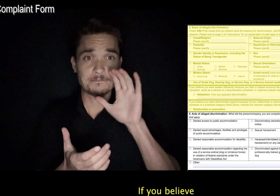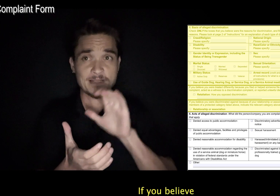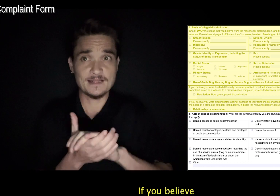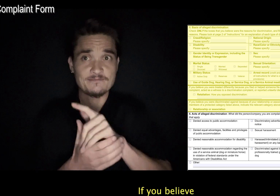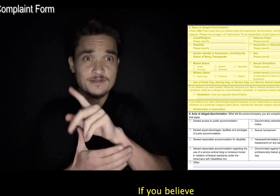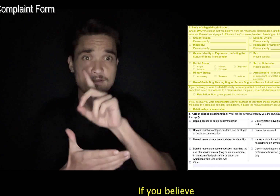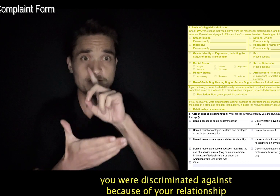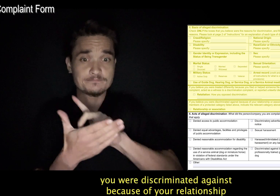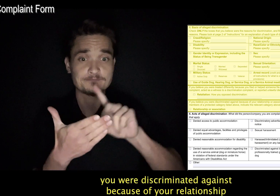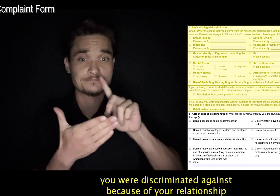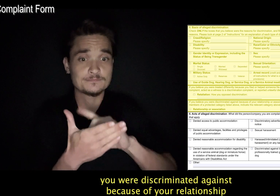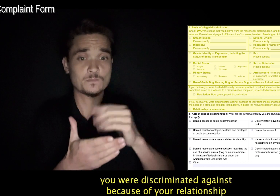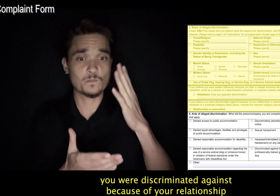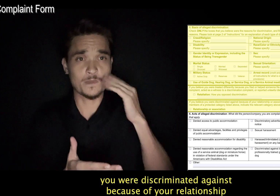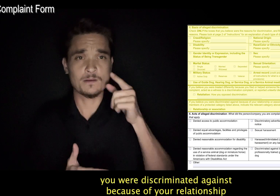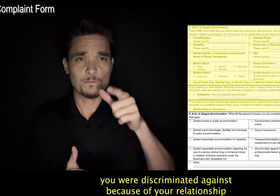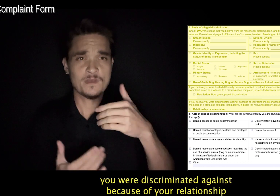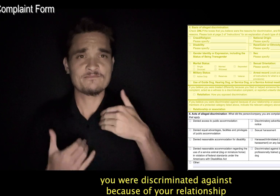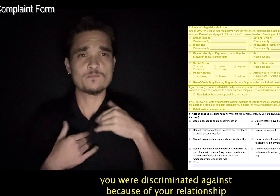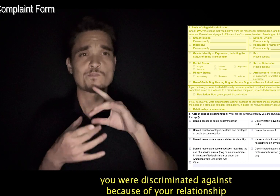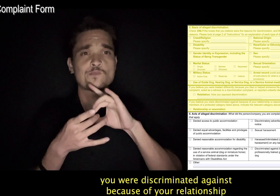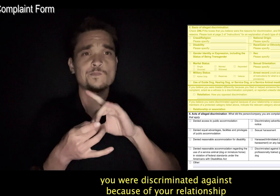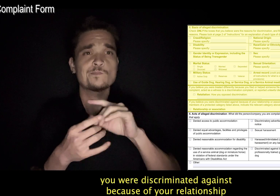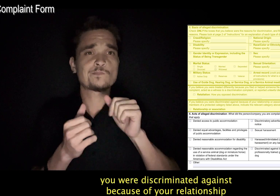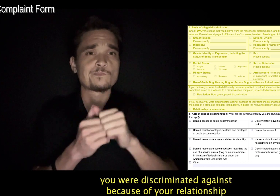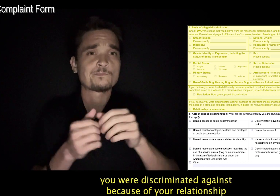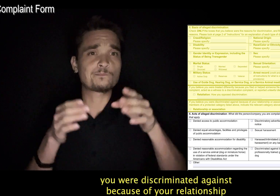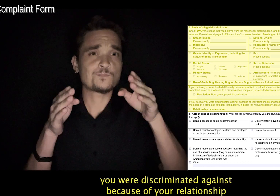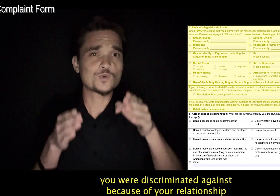If you believe you were discriminated against because of your relationship